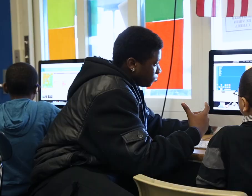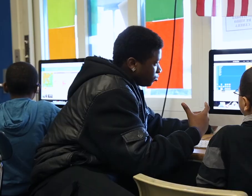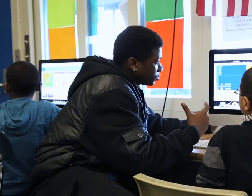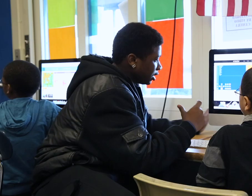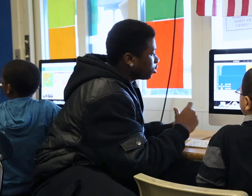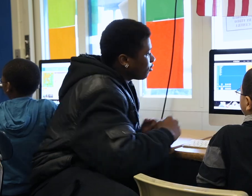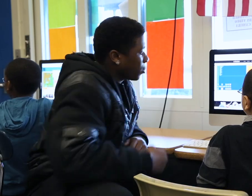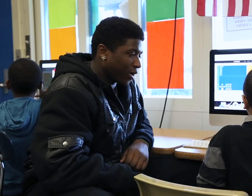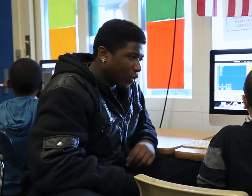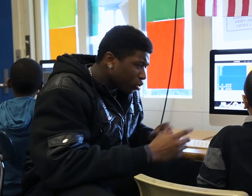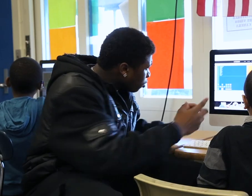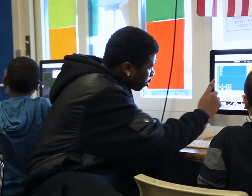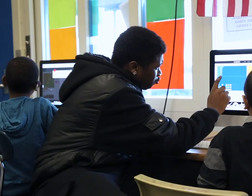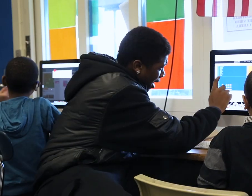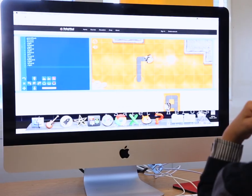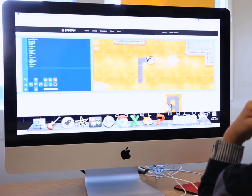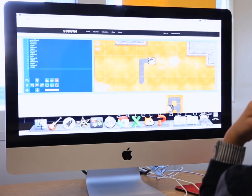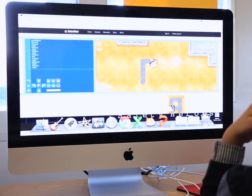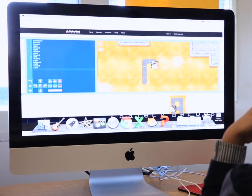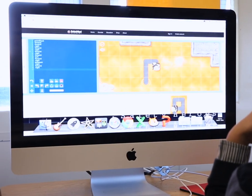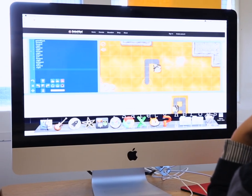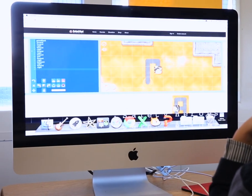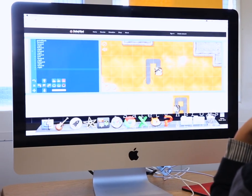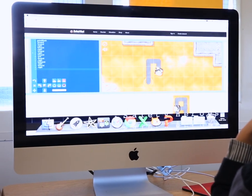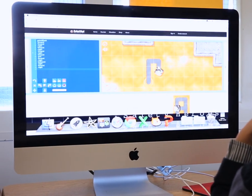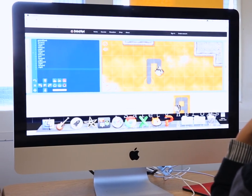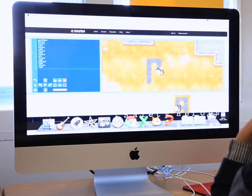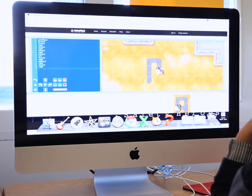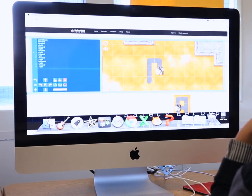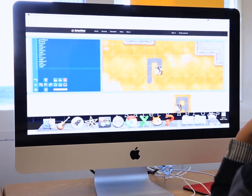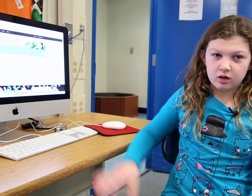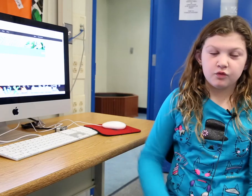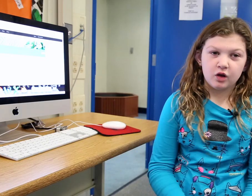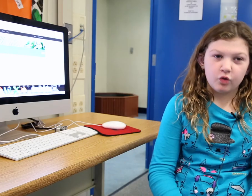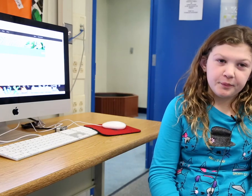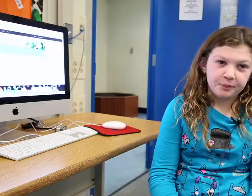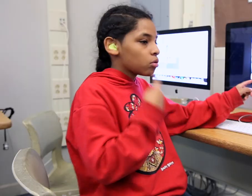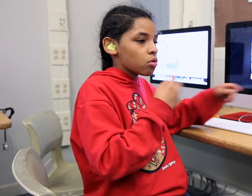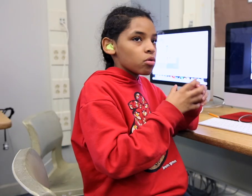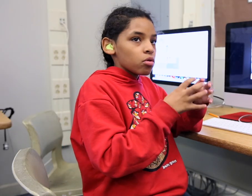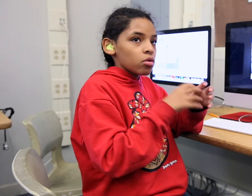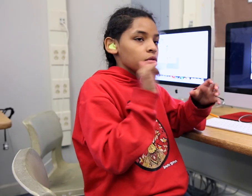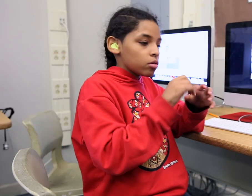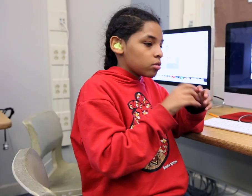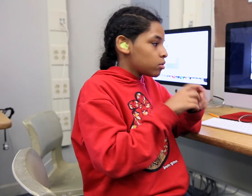type in a word, like, go backwards three times, and it will listen. It's really cool. And I want the cat